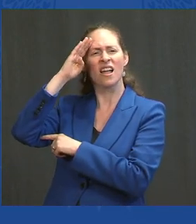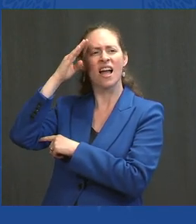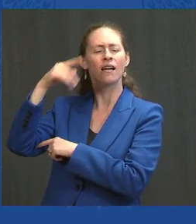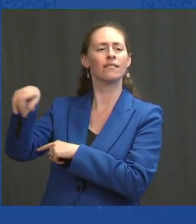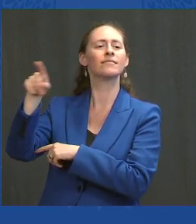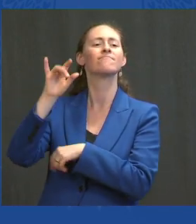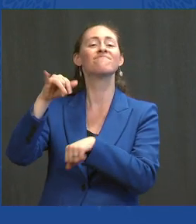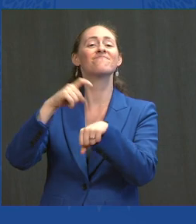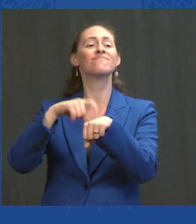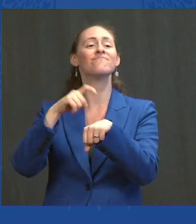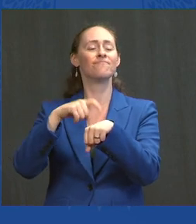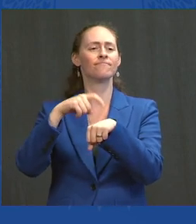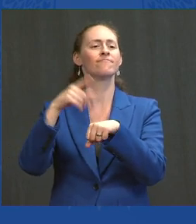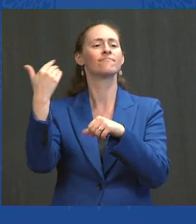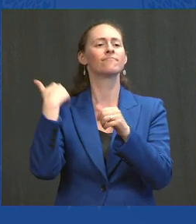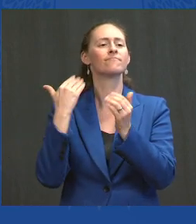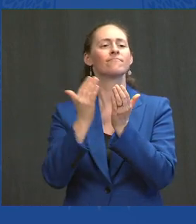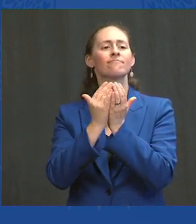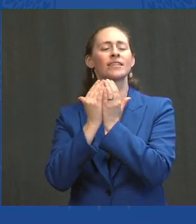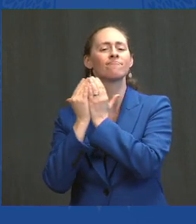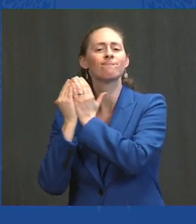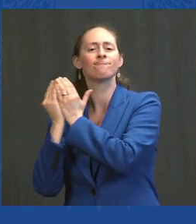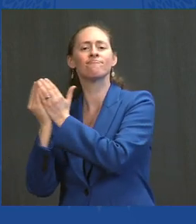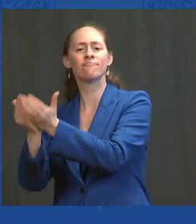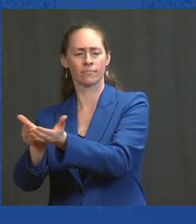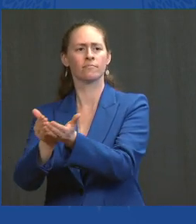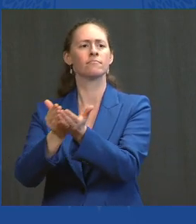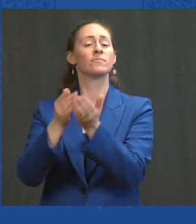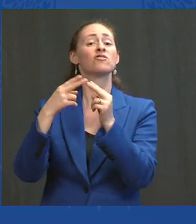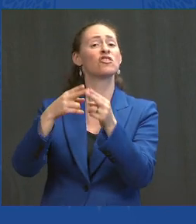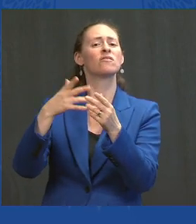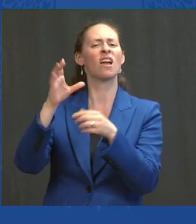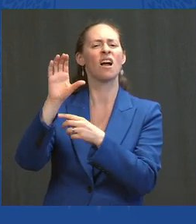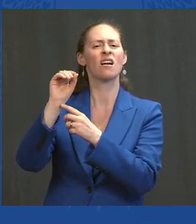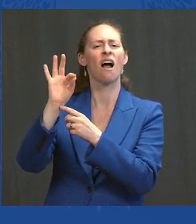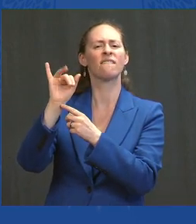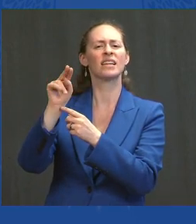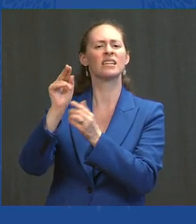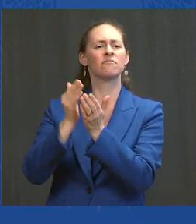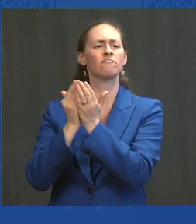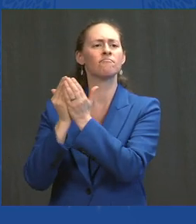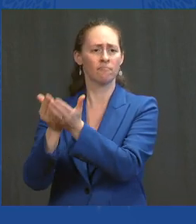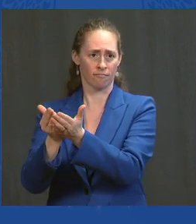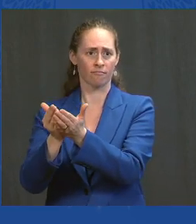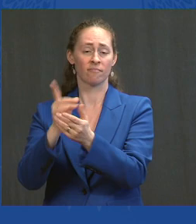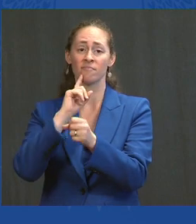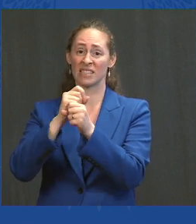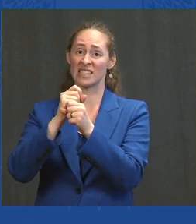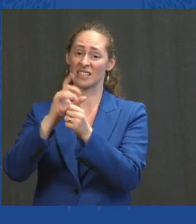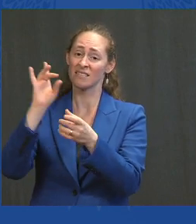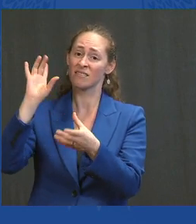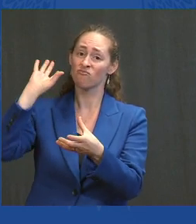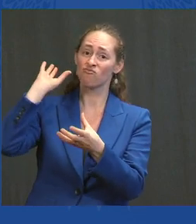having no idea whether they'd make it across the Atlantic to the United States, then to the col- --